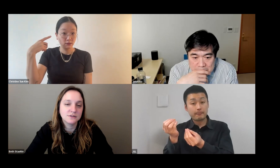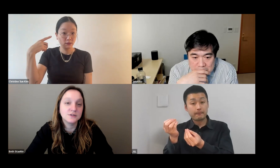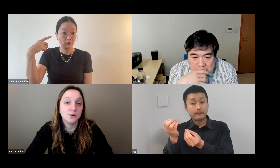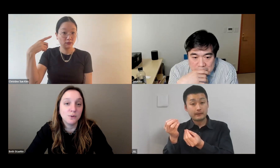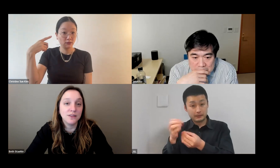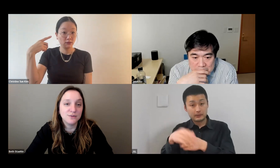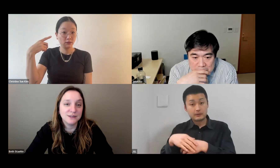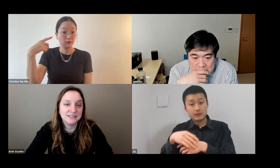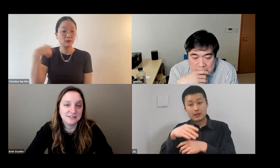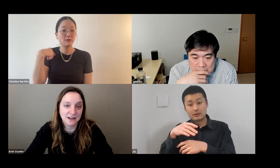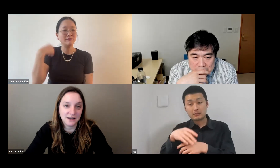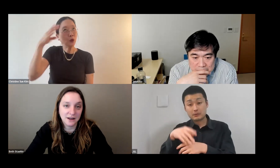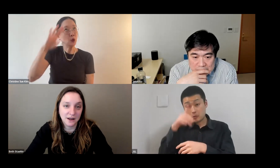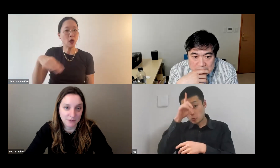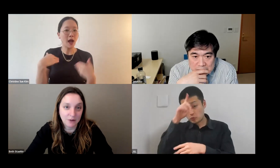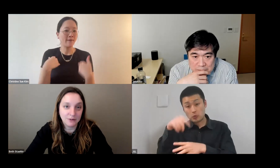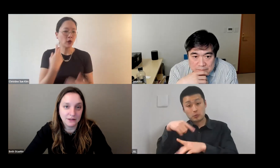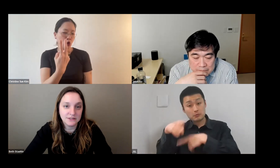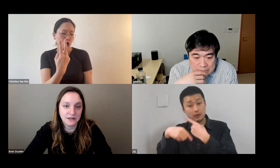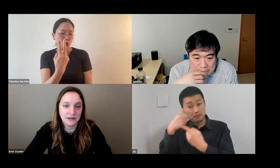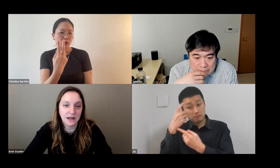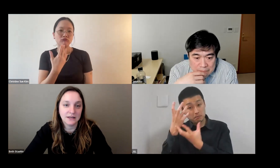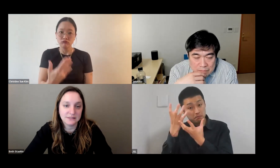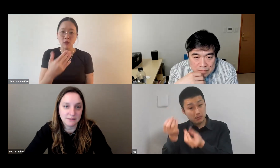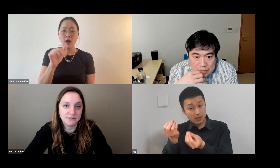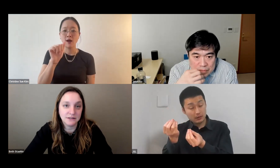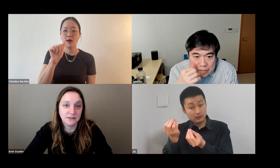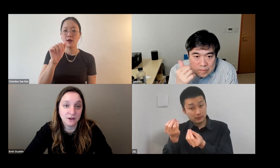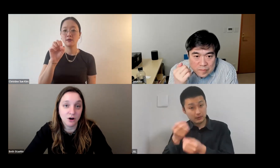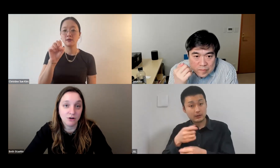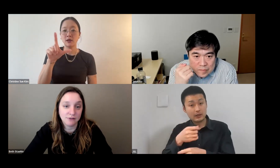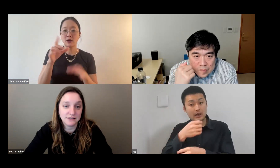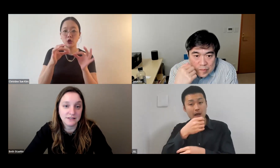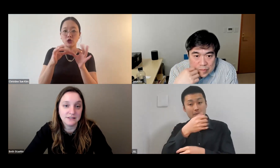So one of the reasons I am now in London and accepted the art residency